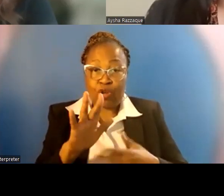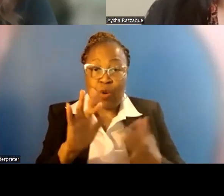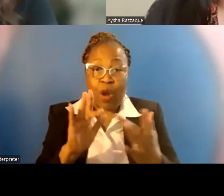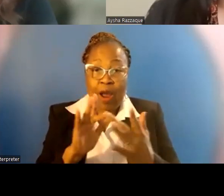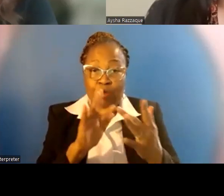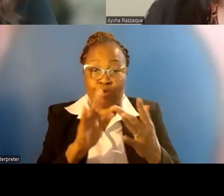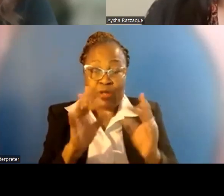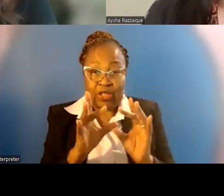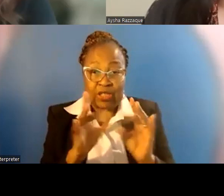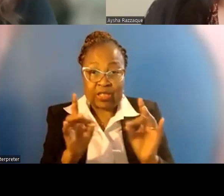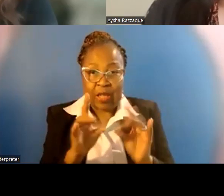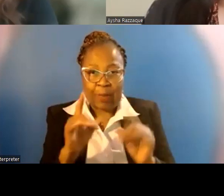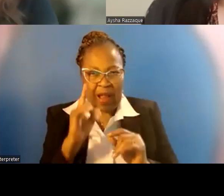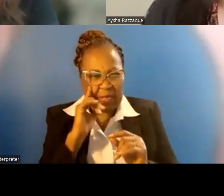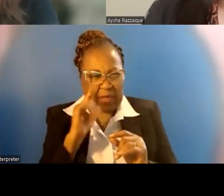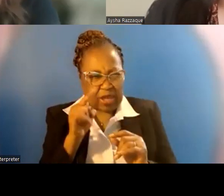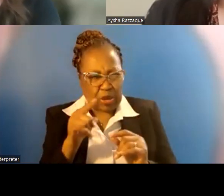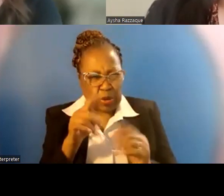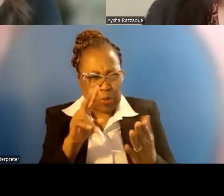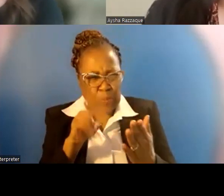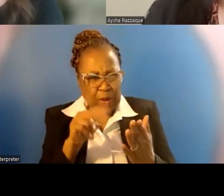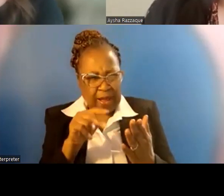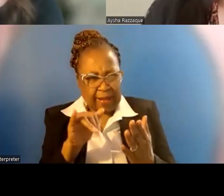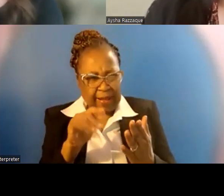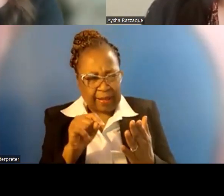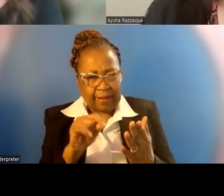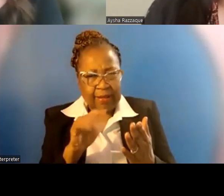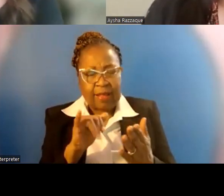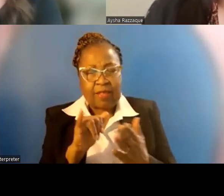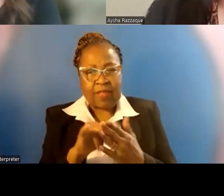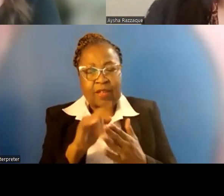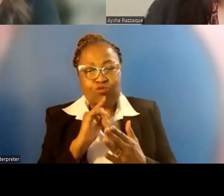I think you read it, that really is the one that kind of is designed